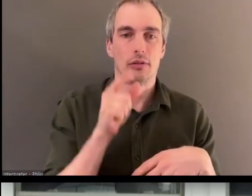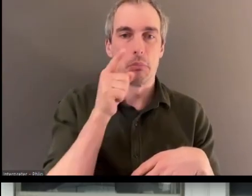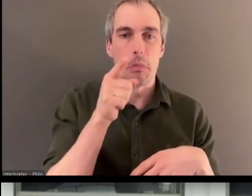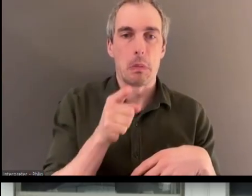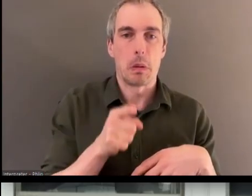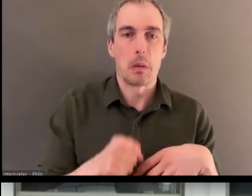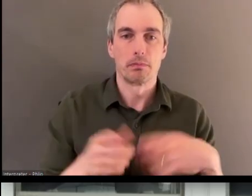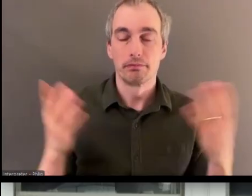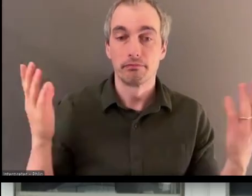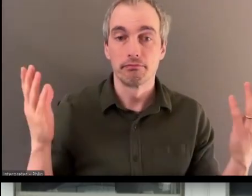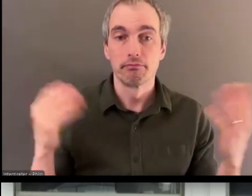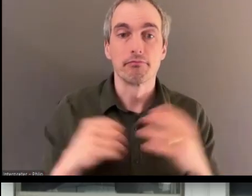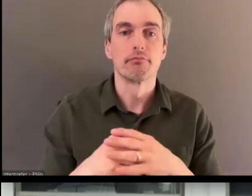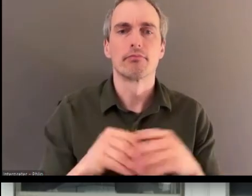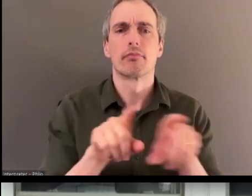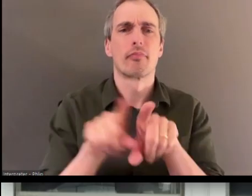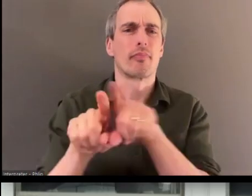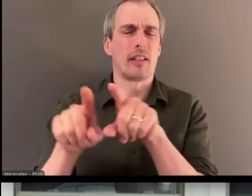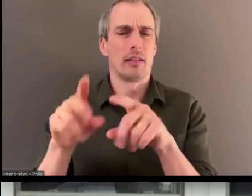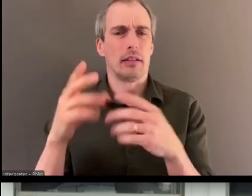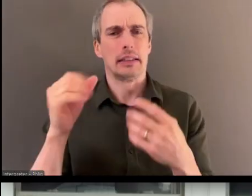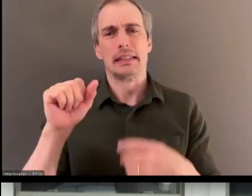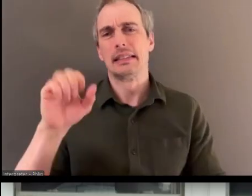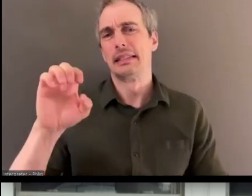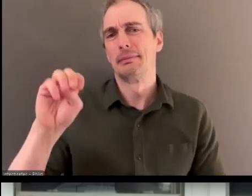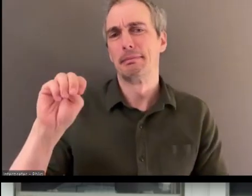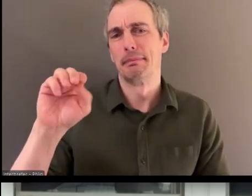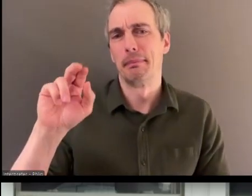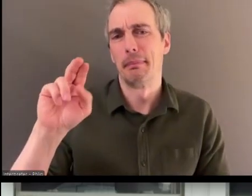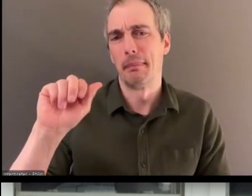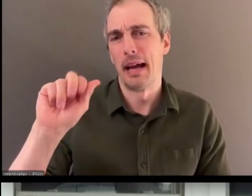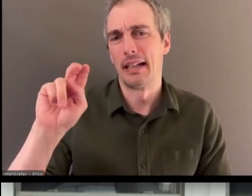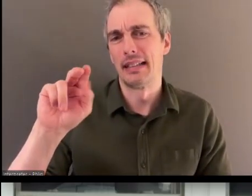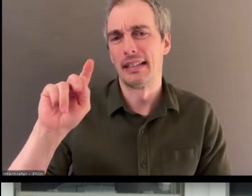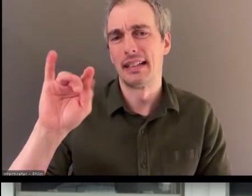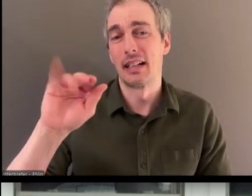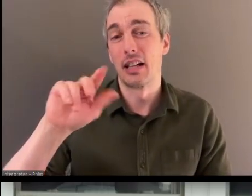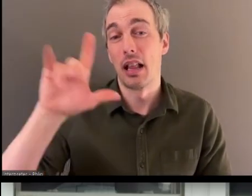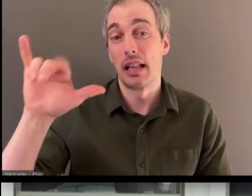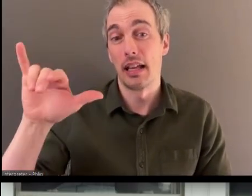And by that I mean you can convey a lot of meaning by just a small amount of information.